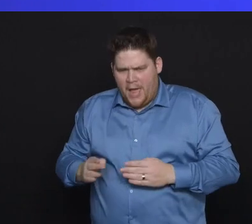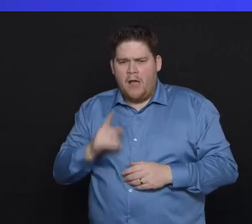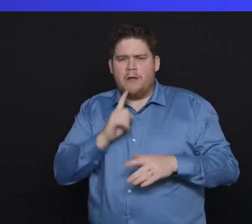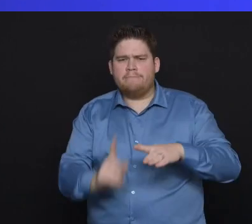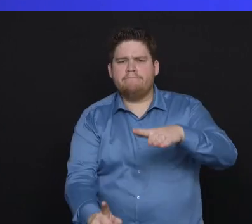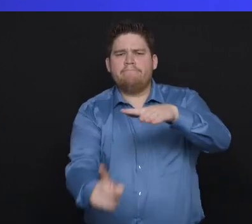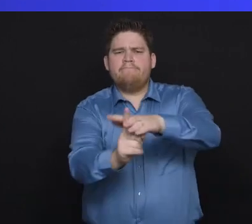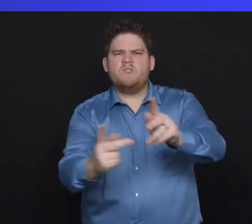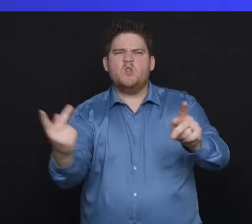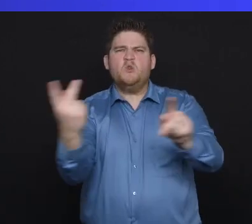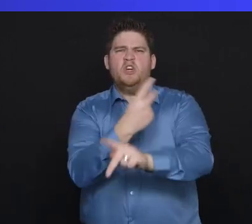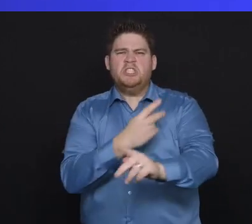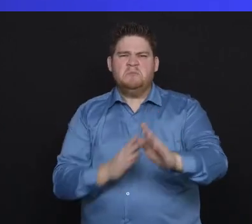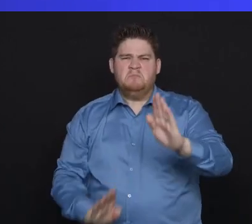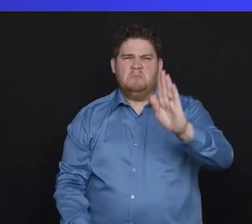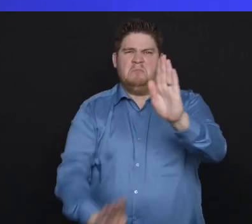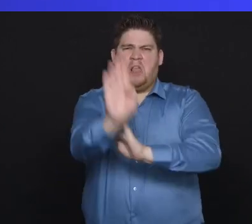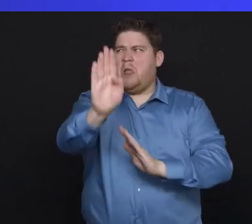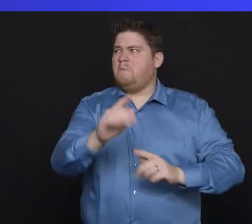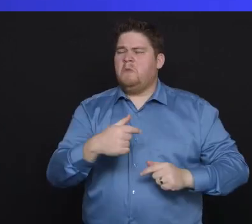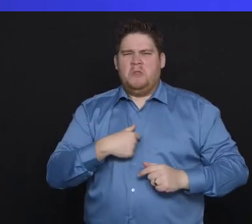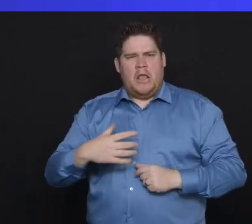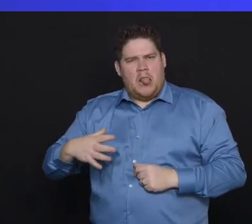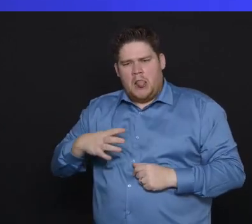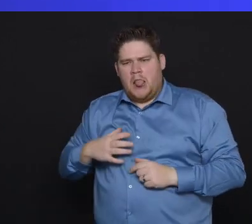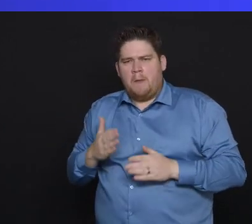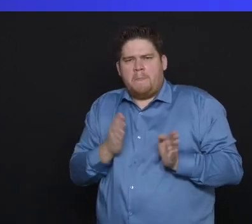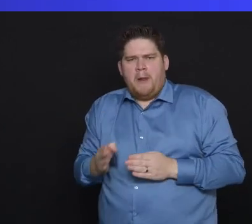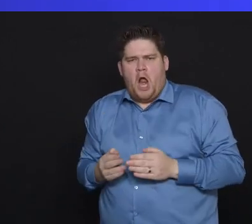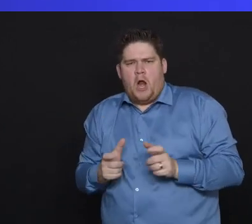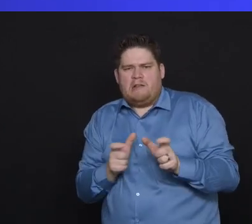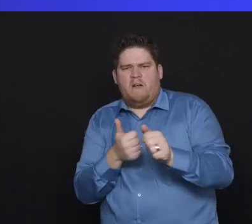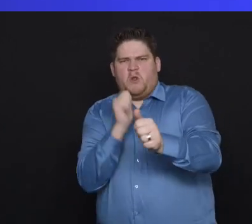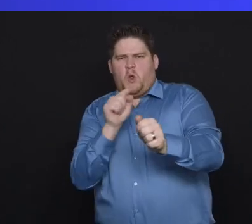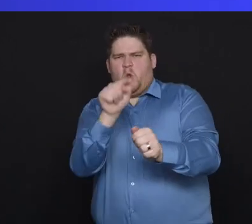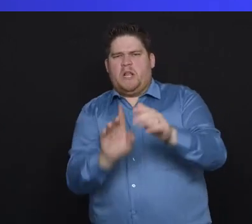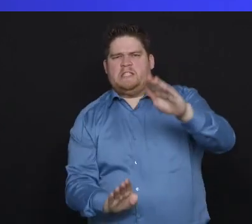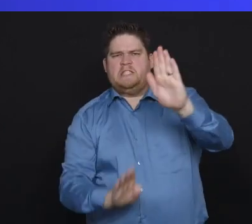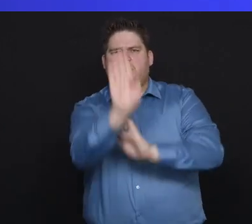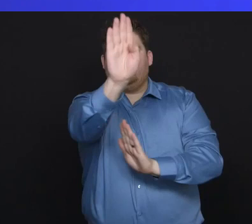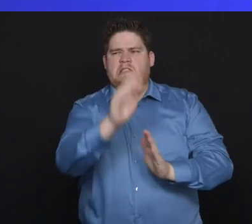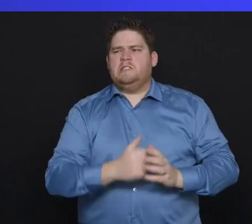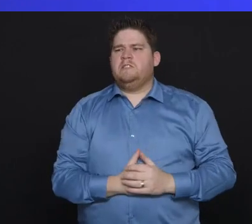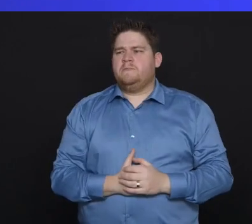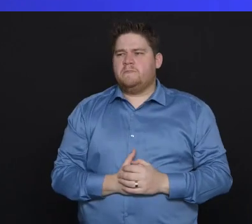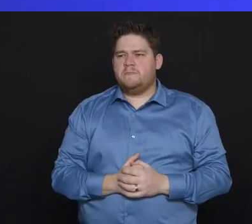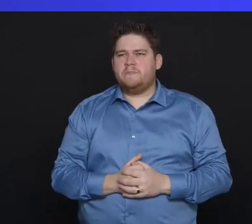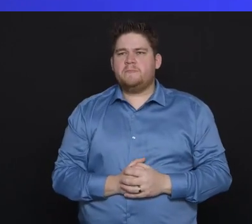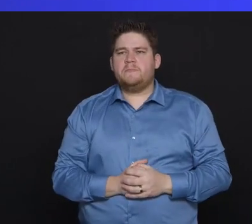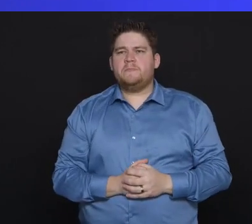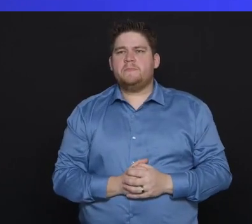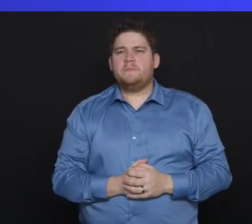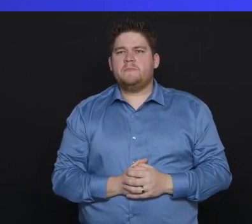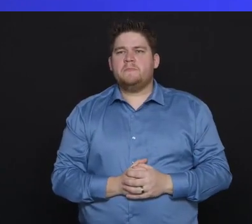to ensure that the best scenarios emerge. Again, people talk about planning and results and scenarios and what we're expecting and whether we're